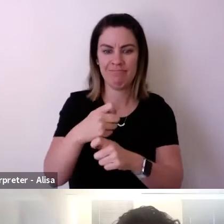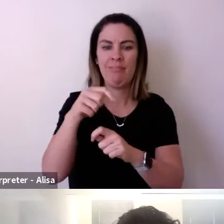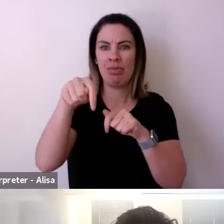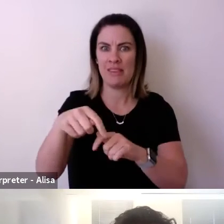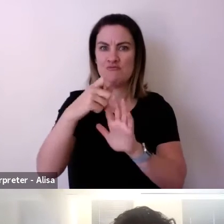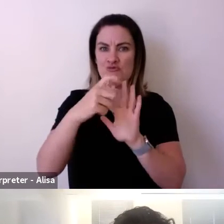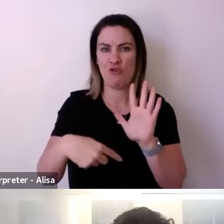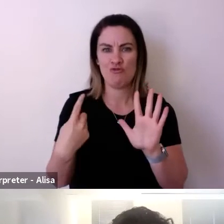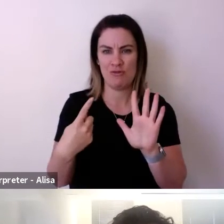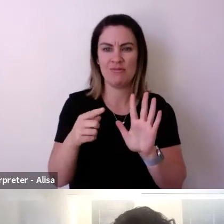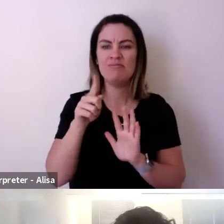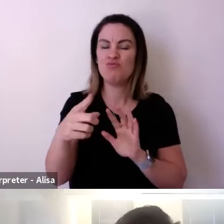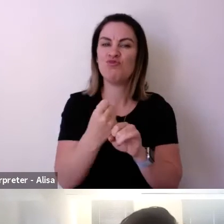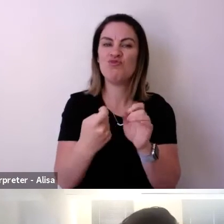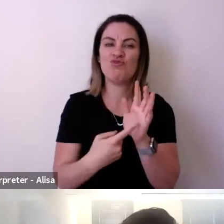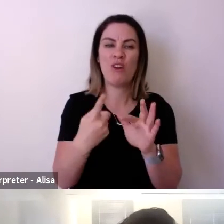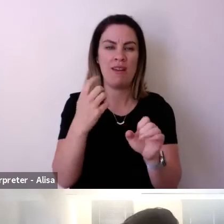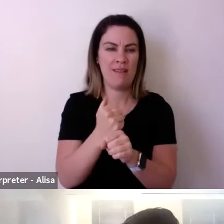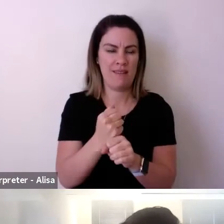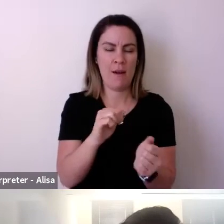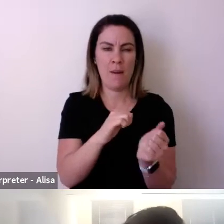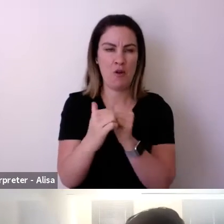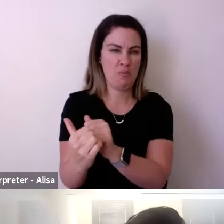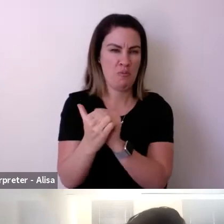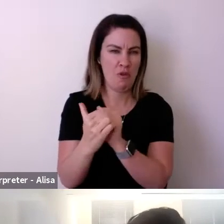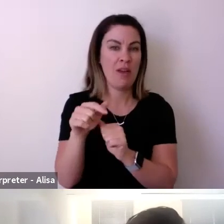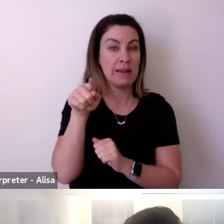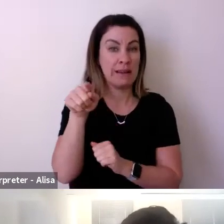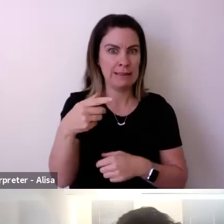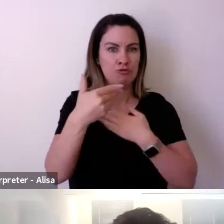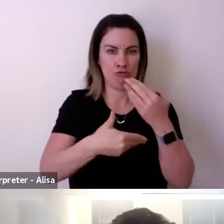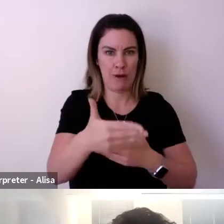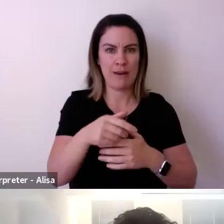creative practice curriculum this year and the school of creative practice.